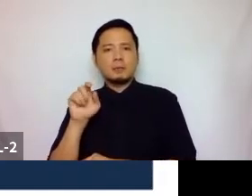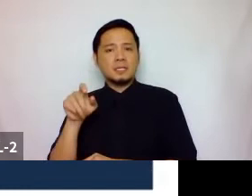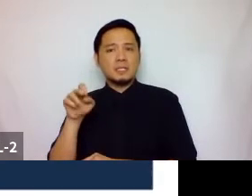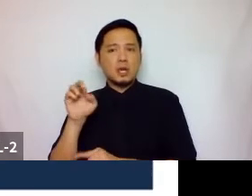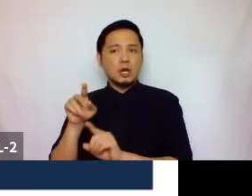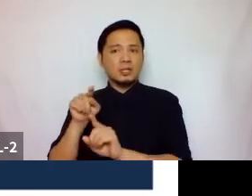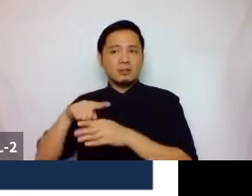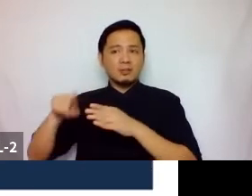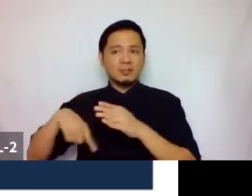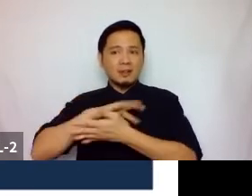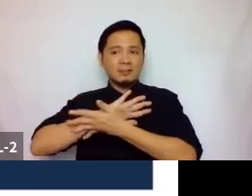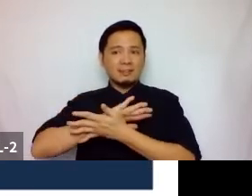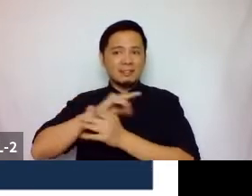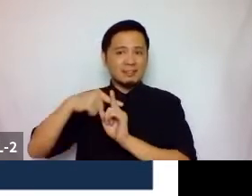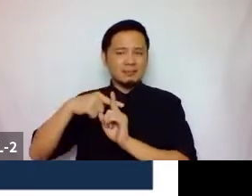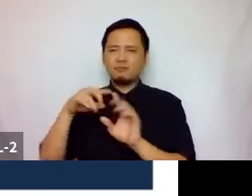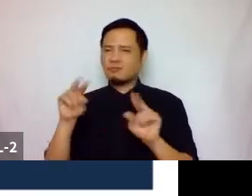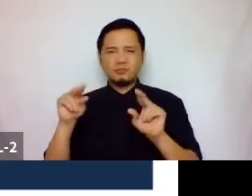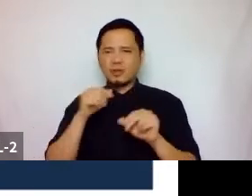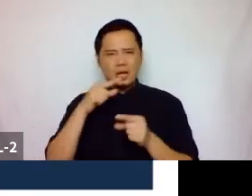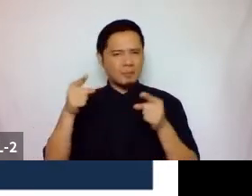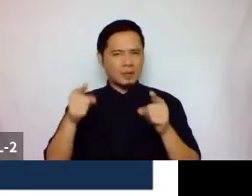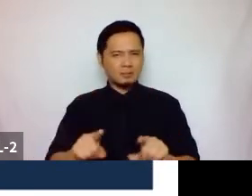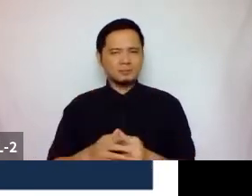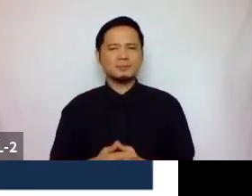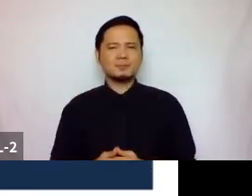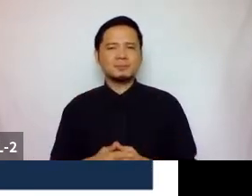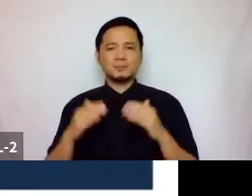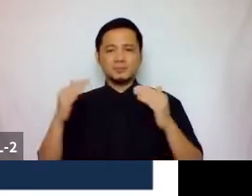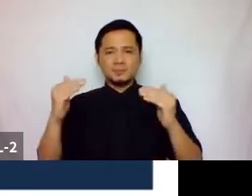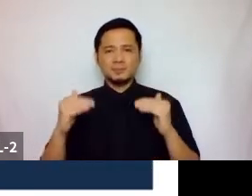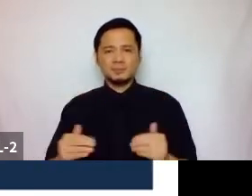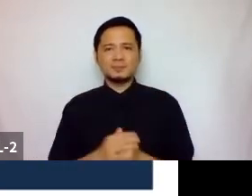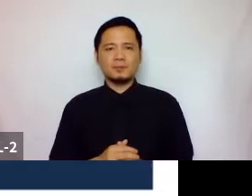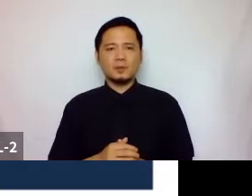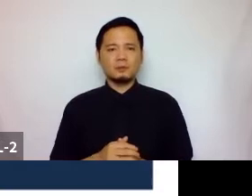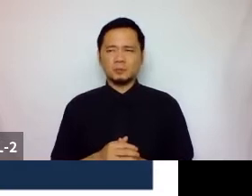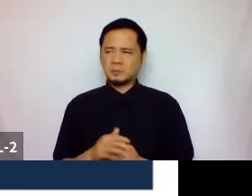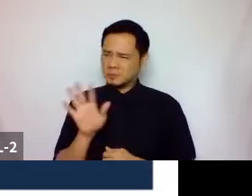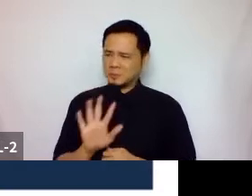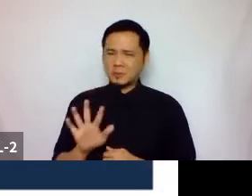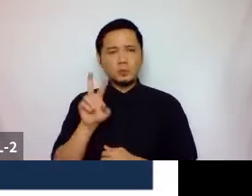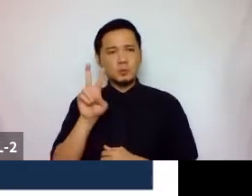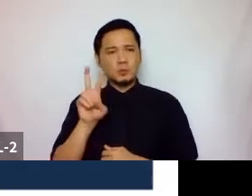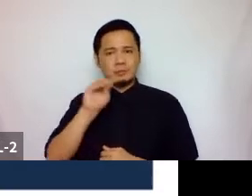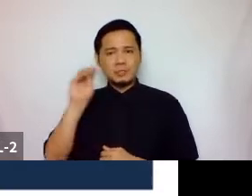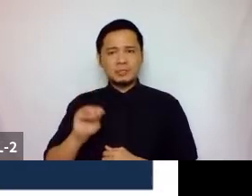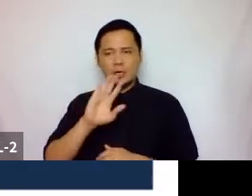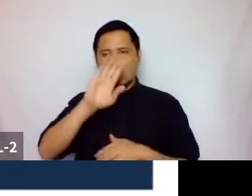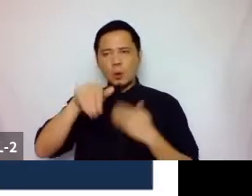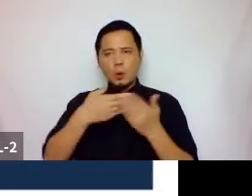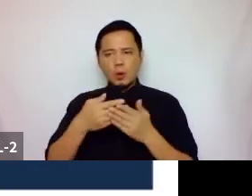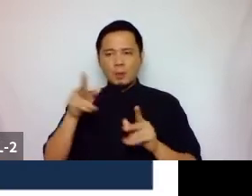Next, we know that approximately two percent of those who are vaccinated report adverse events.